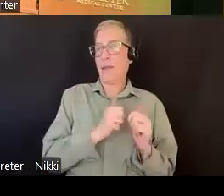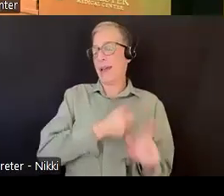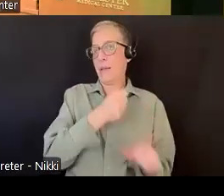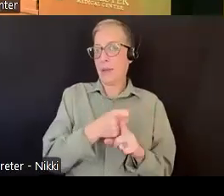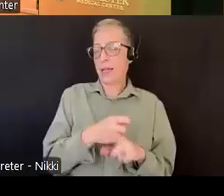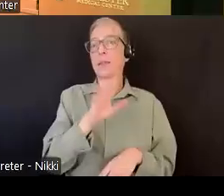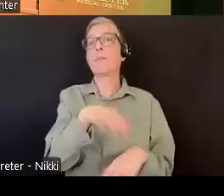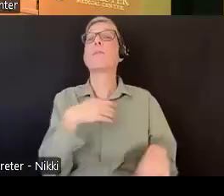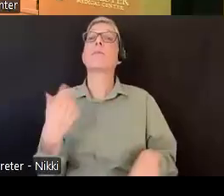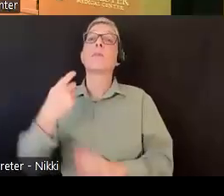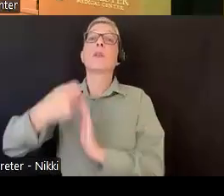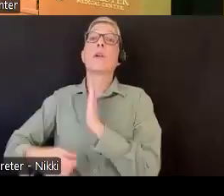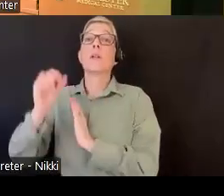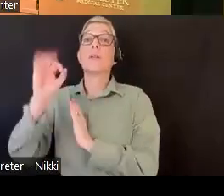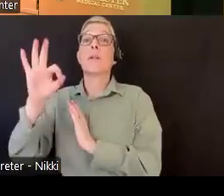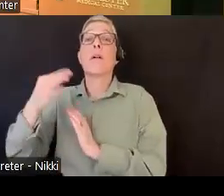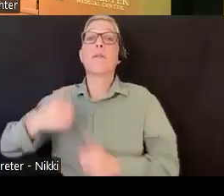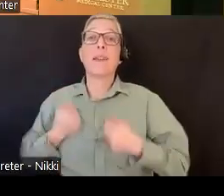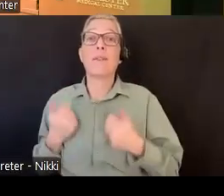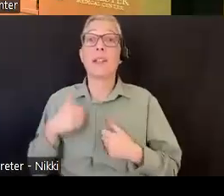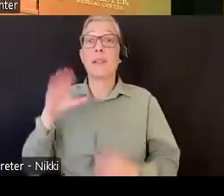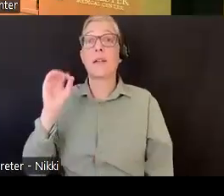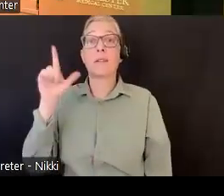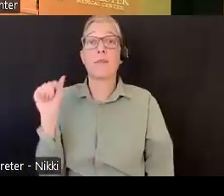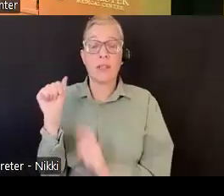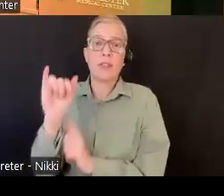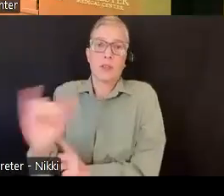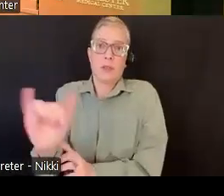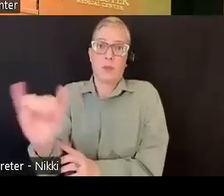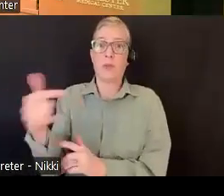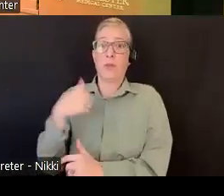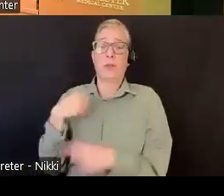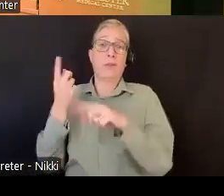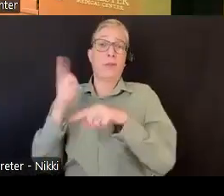reason I couldn't see it happening in Southern California is that where housing is like starts